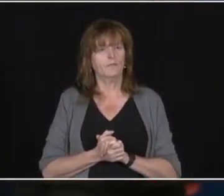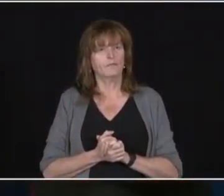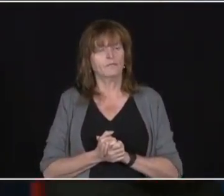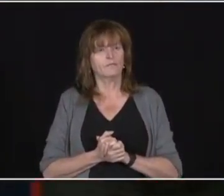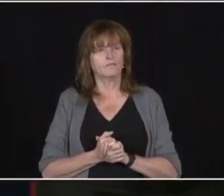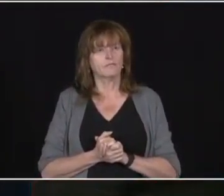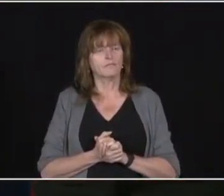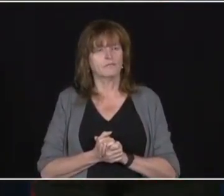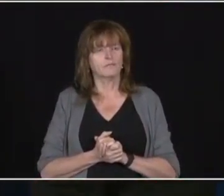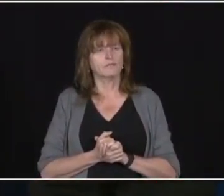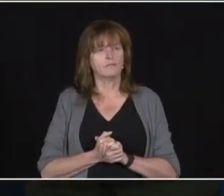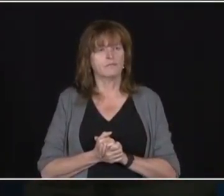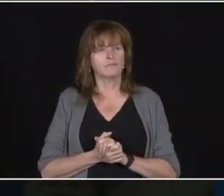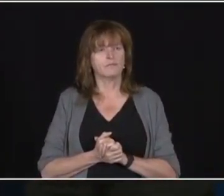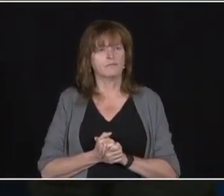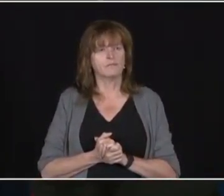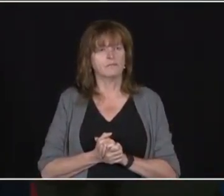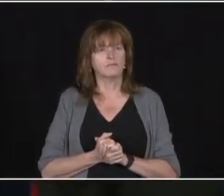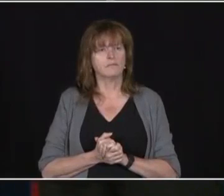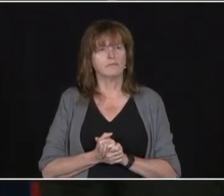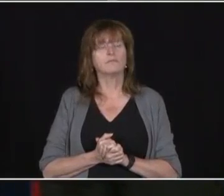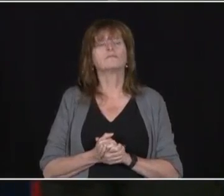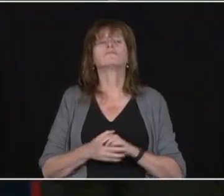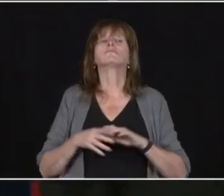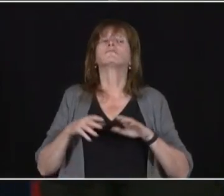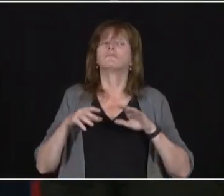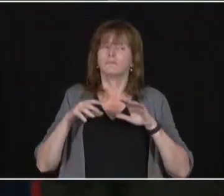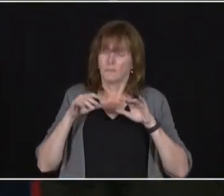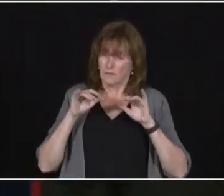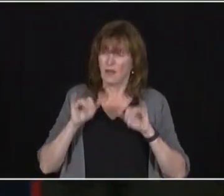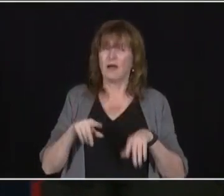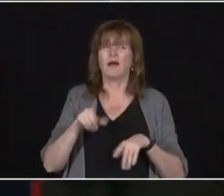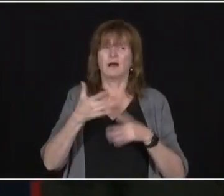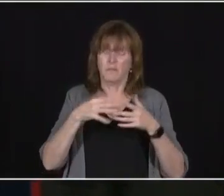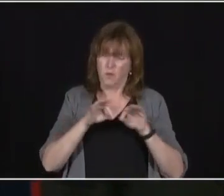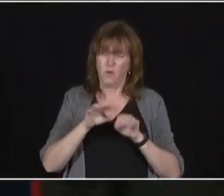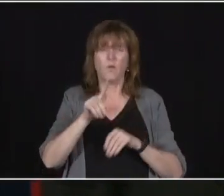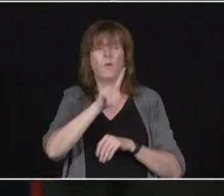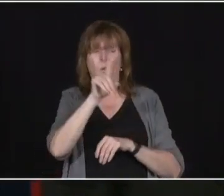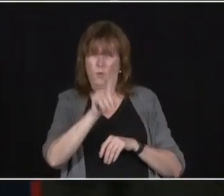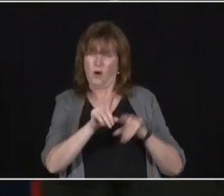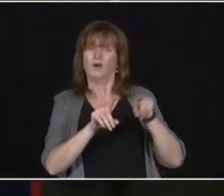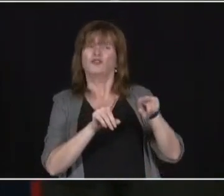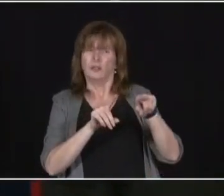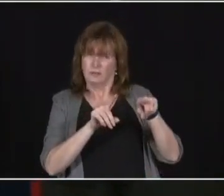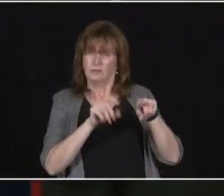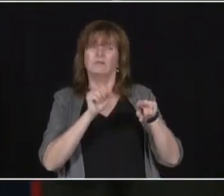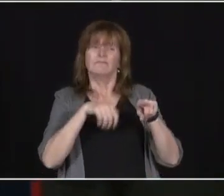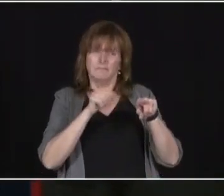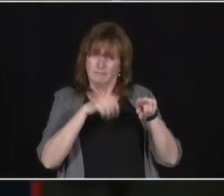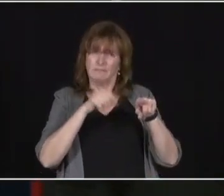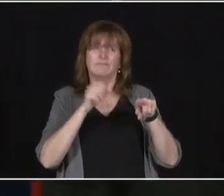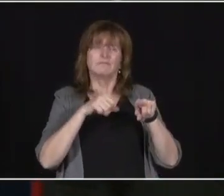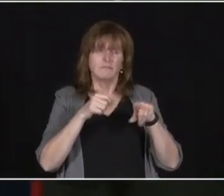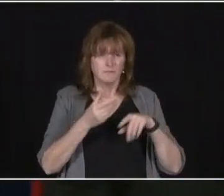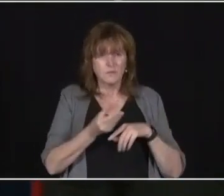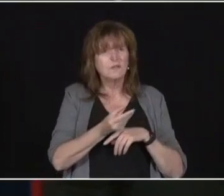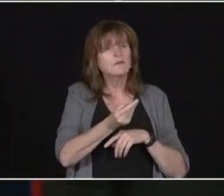That's a very important question and I can tell you in a couple of situations in the daycare centers where there was